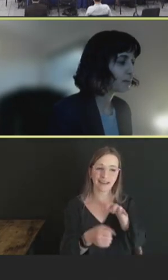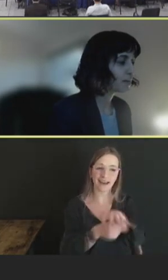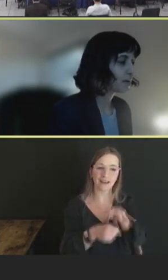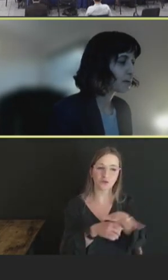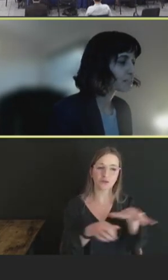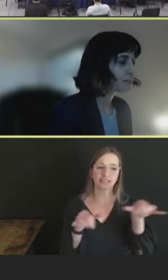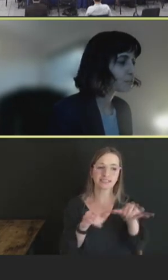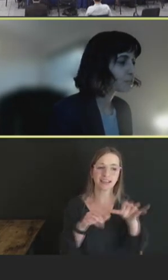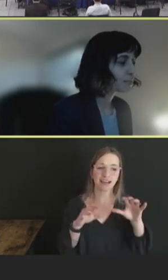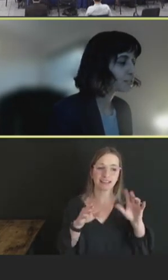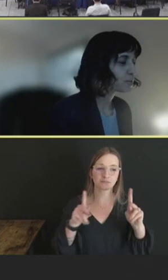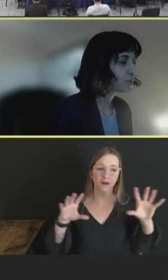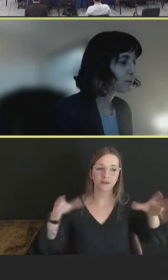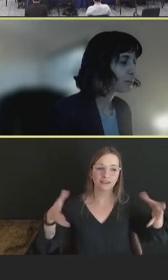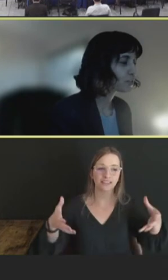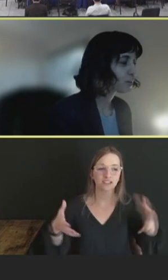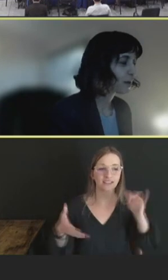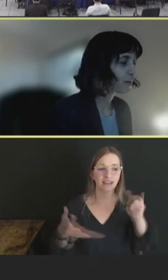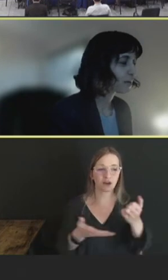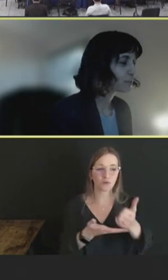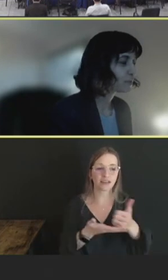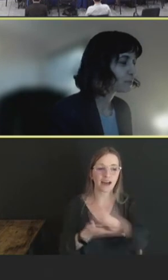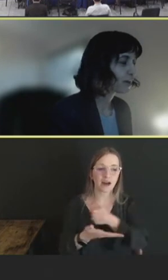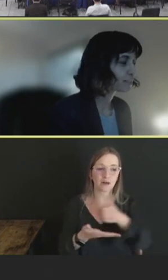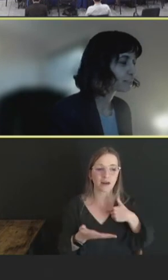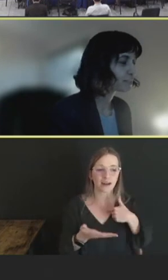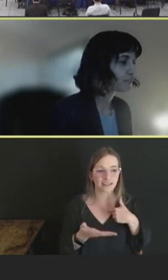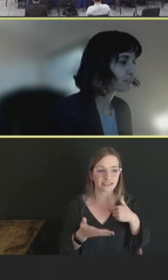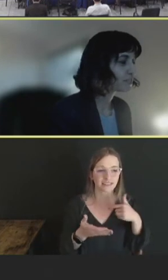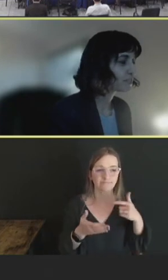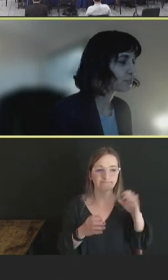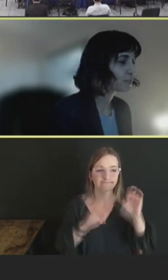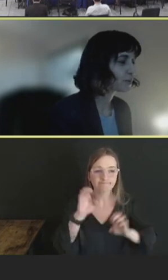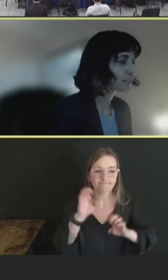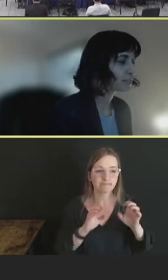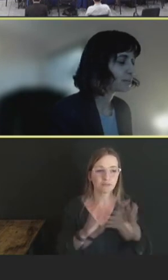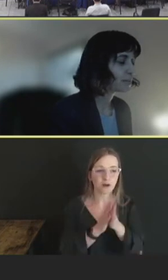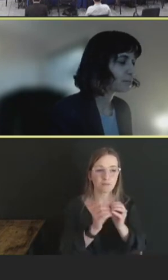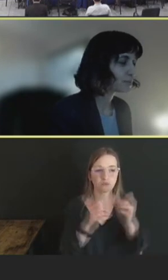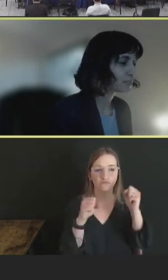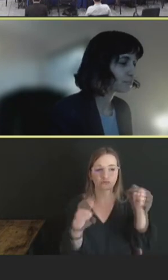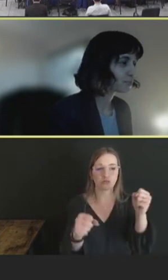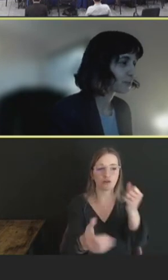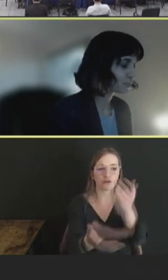GACVS also released a communication about HPV vaccine safety to address misinformation.